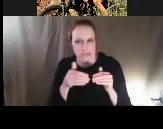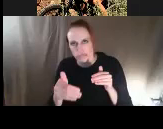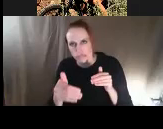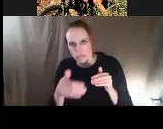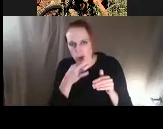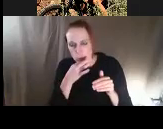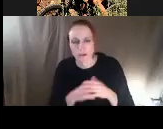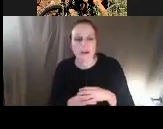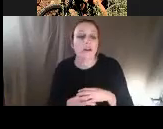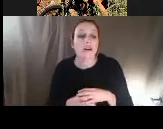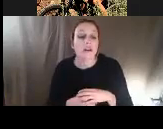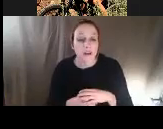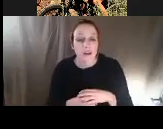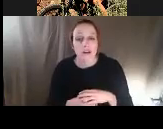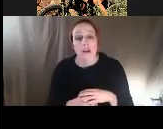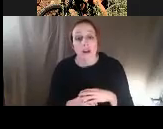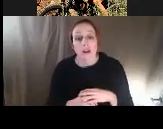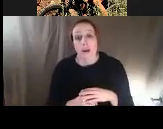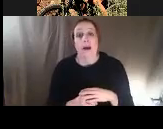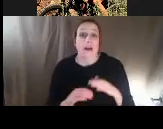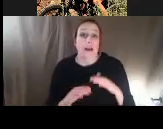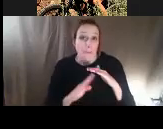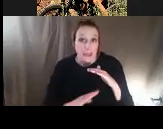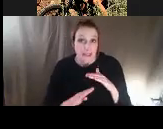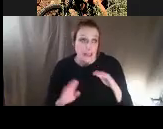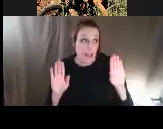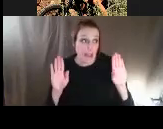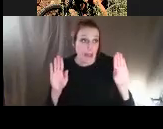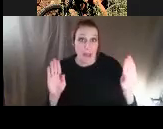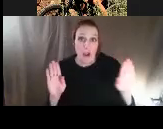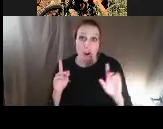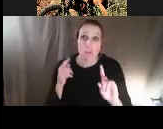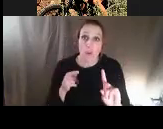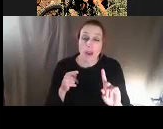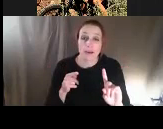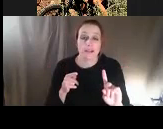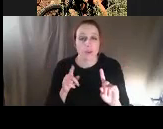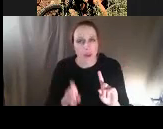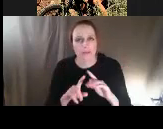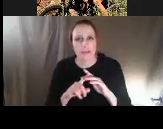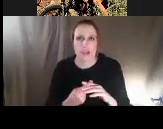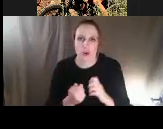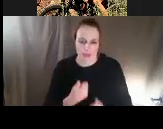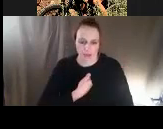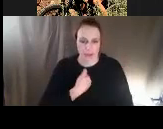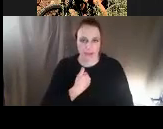suggesting is everything has to start with ourselves. We have to really truly understand ourselves.